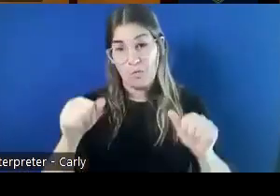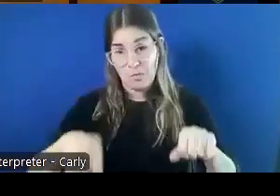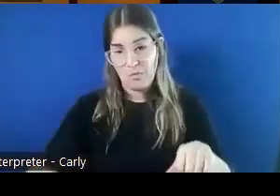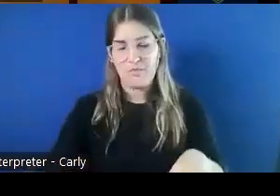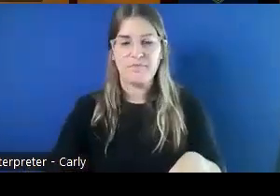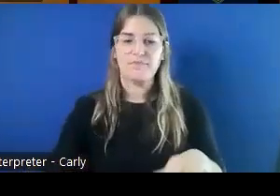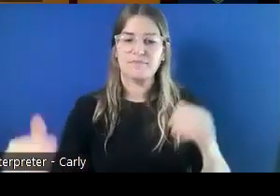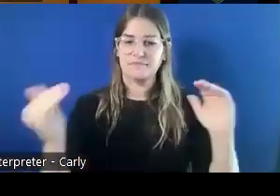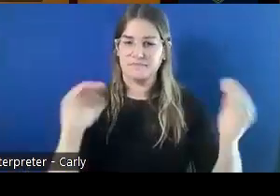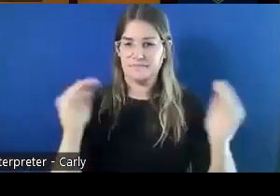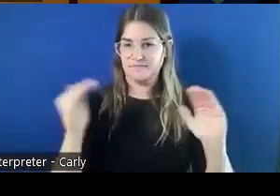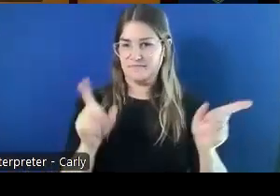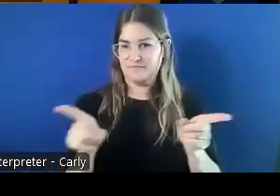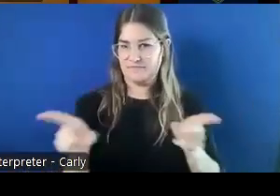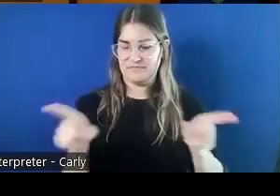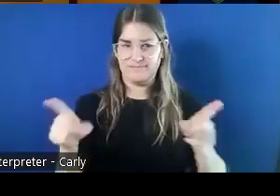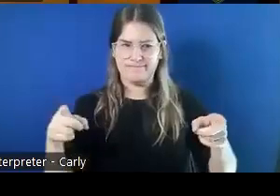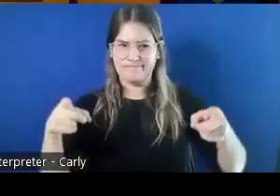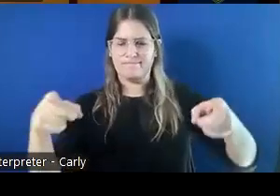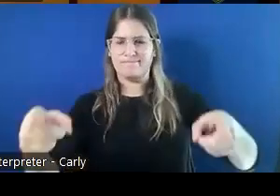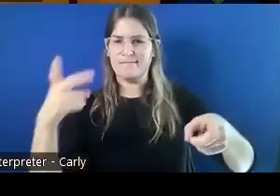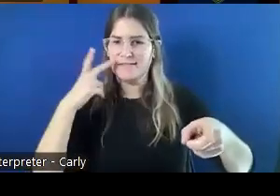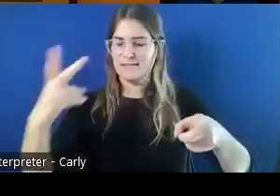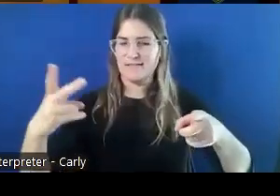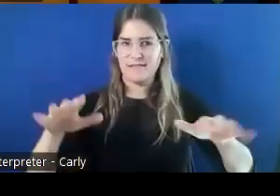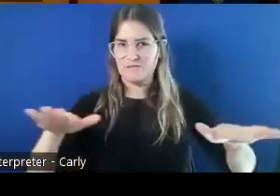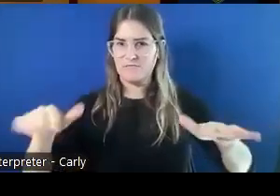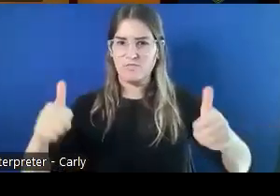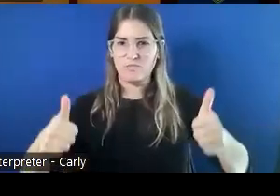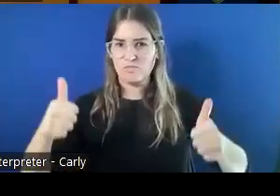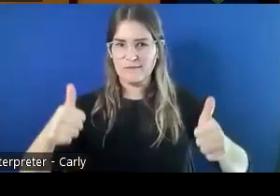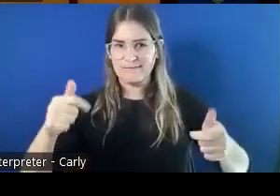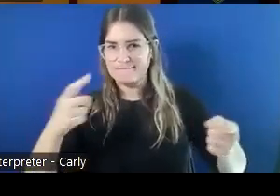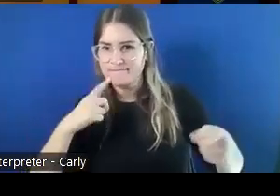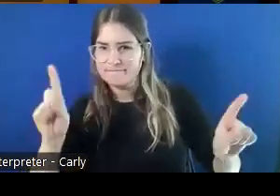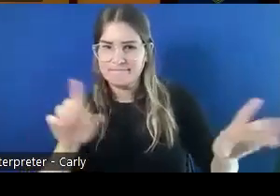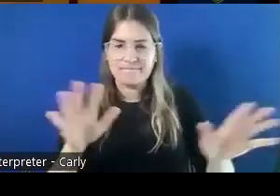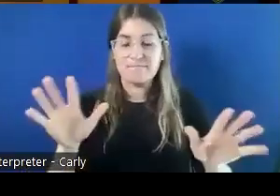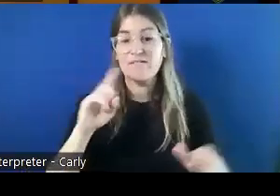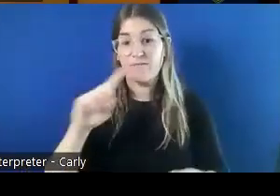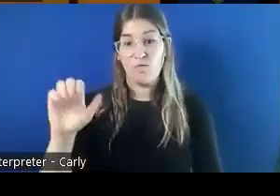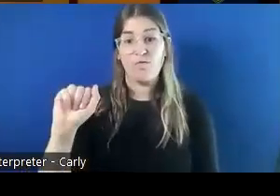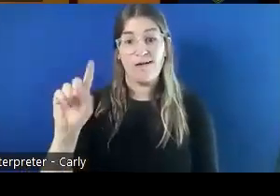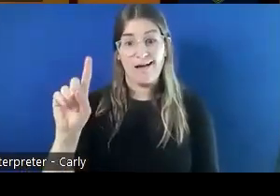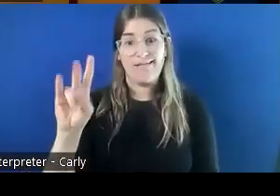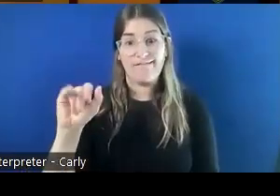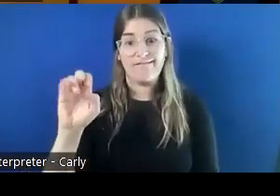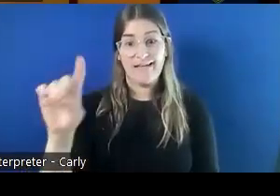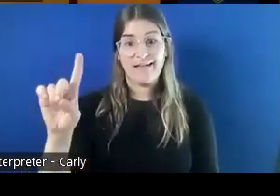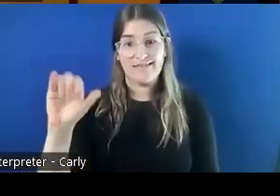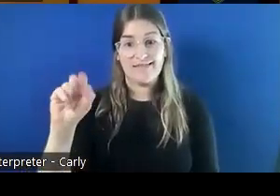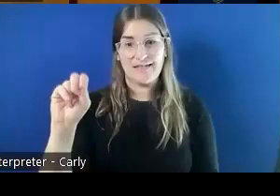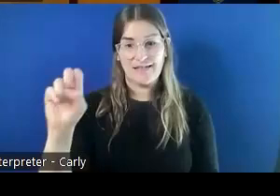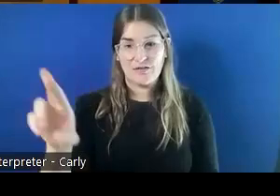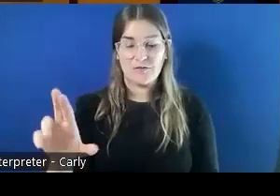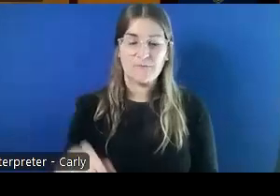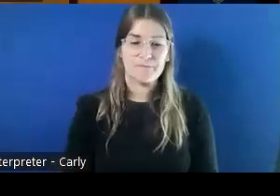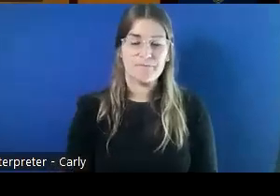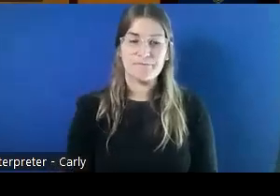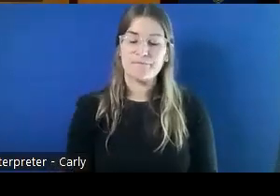to to that to see as an option in advanced cancer um but I also um going forward and applying for a